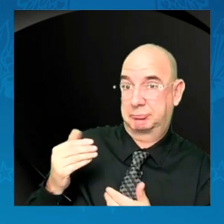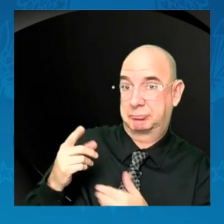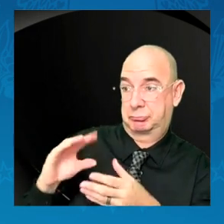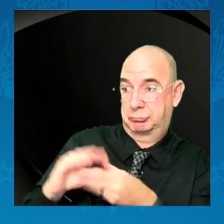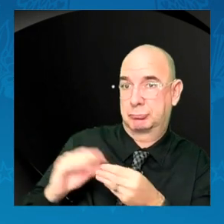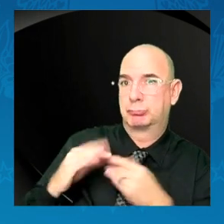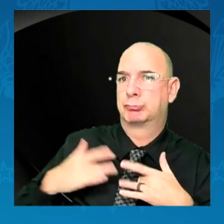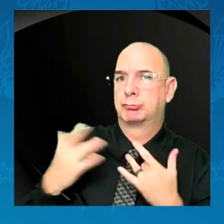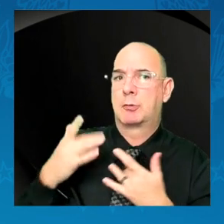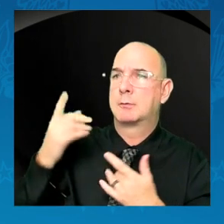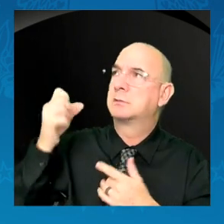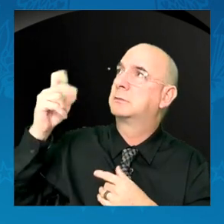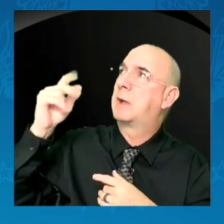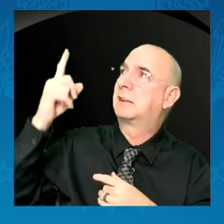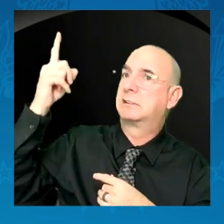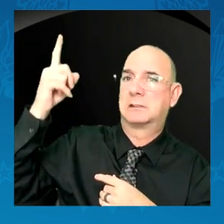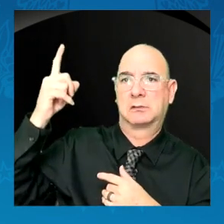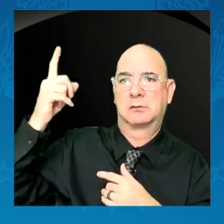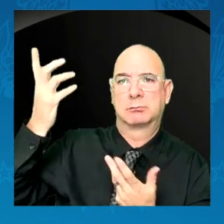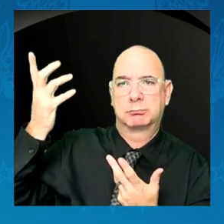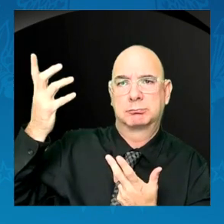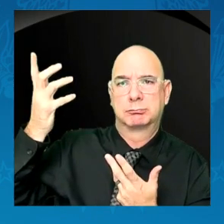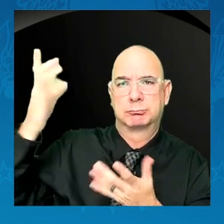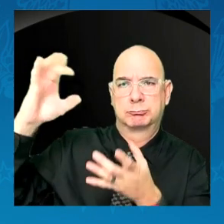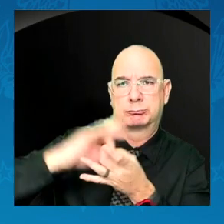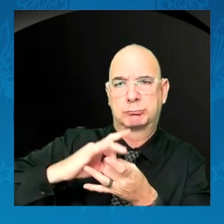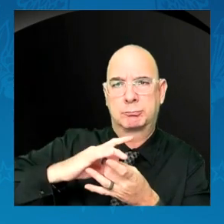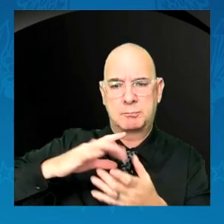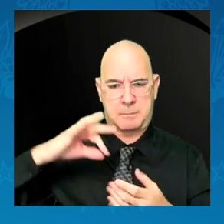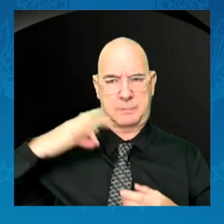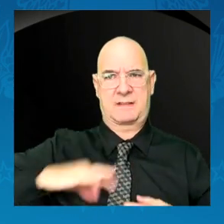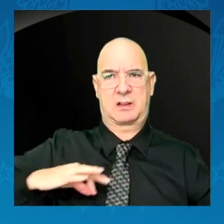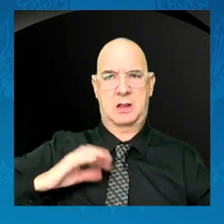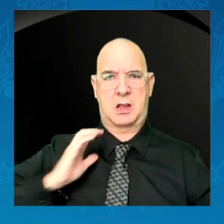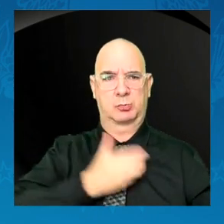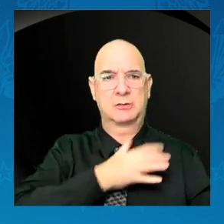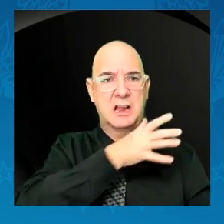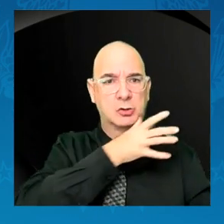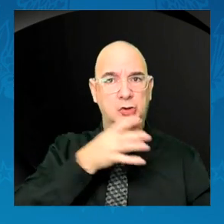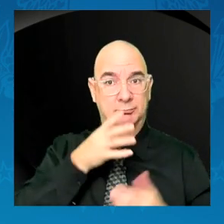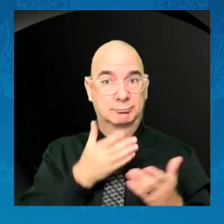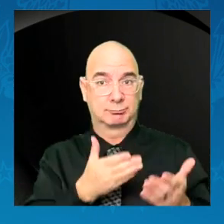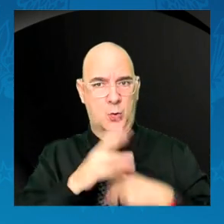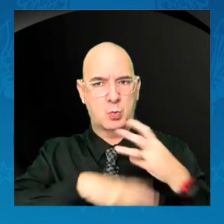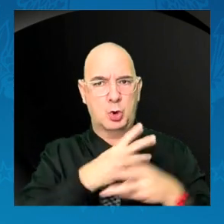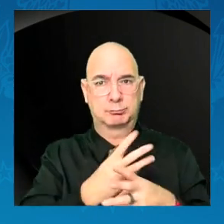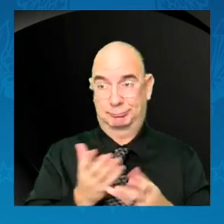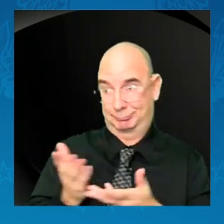is to the benefit of our farming and rural communities and what you see as being the potential